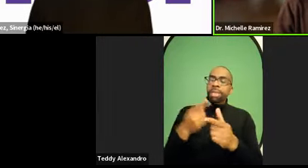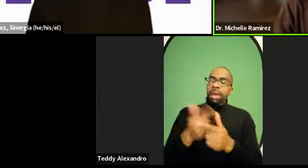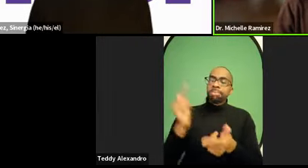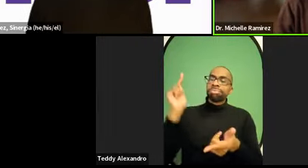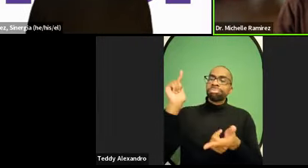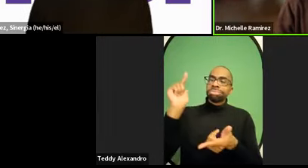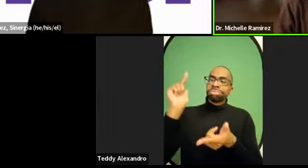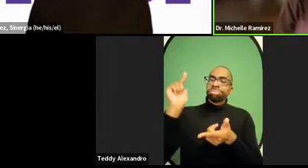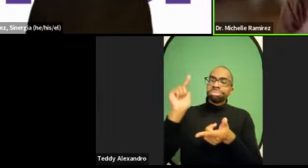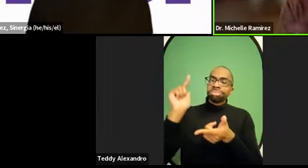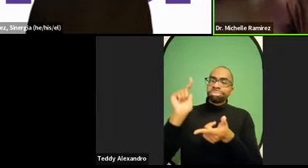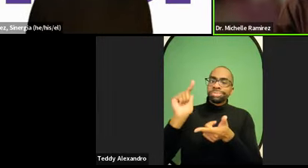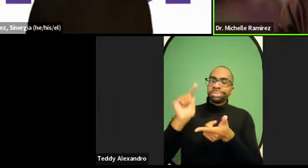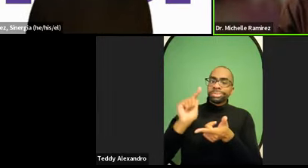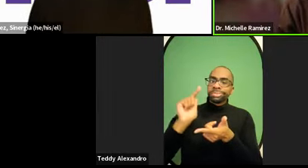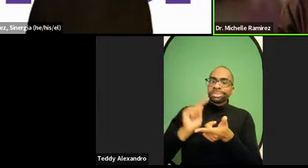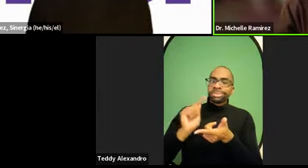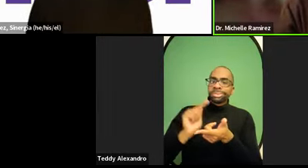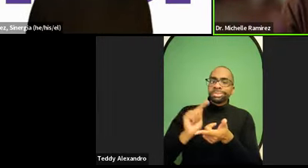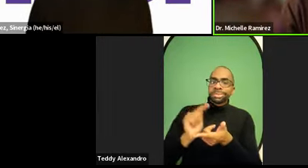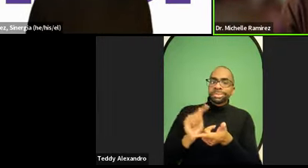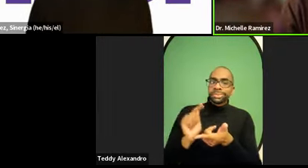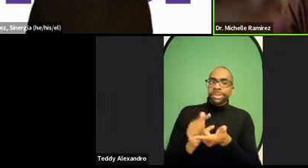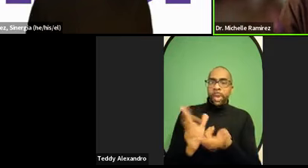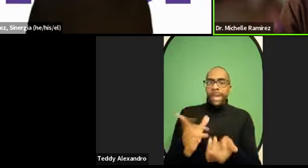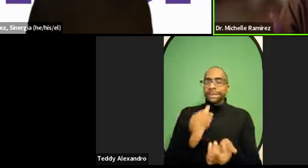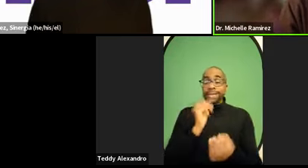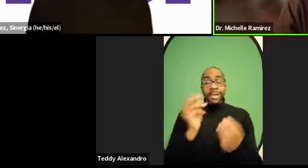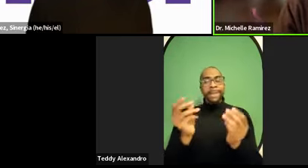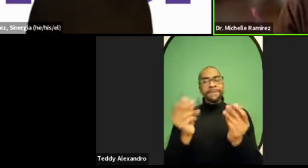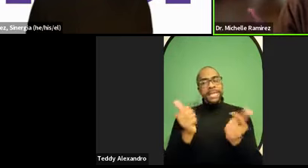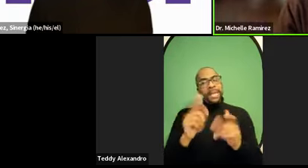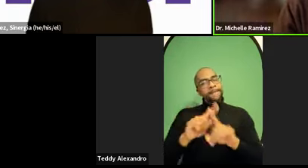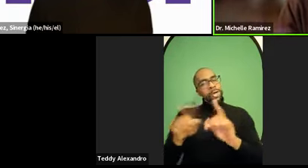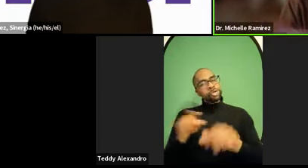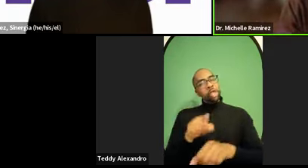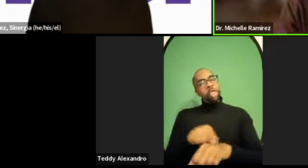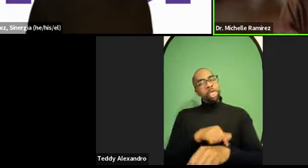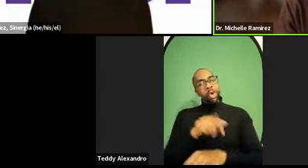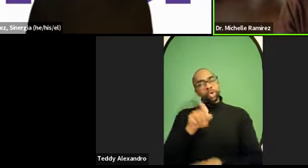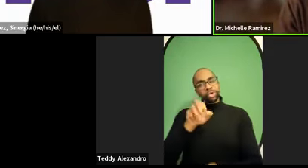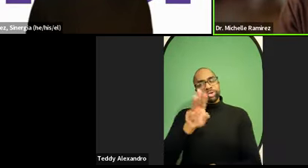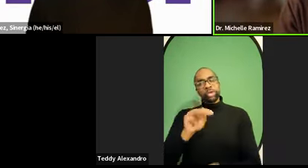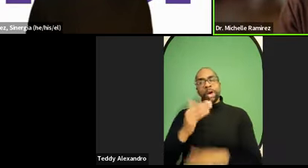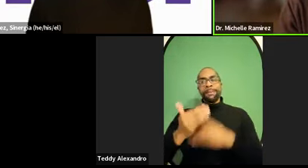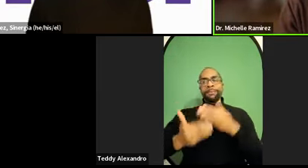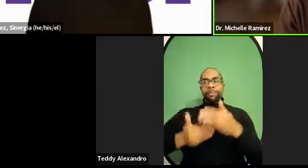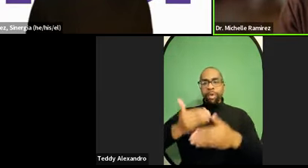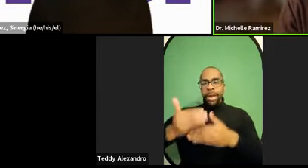and little by little you can start chipping away and does not work in and does not work immediately This is like a long term process This is like a long term